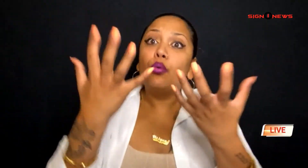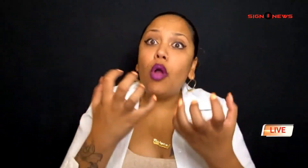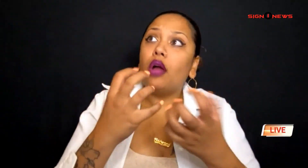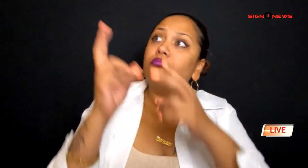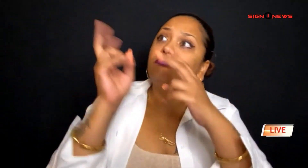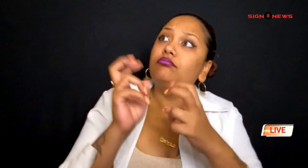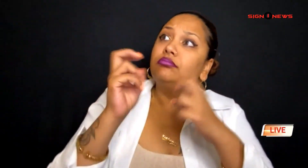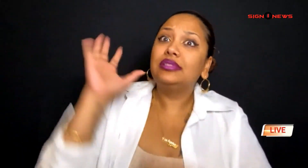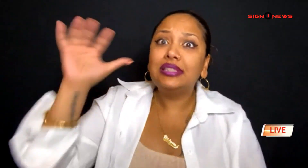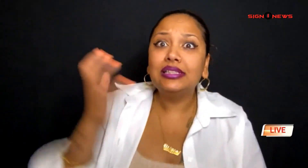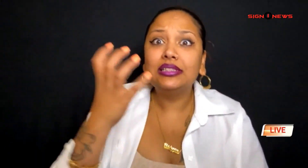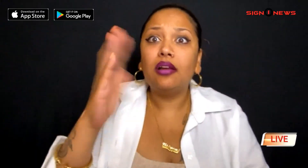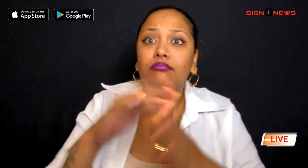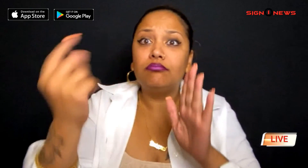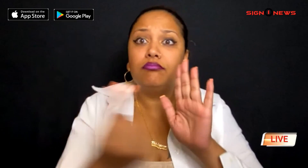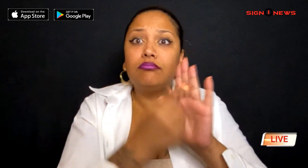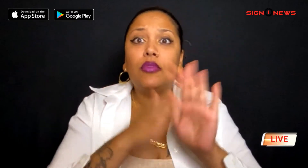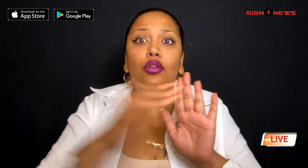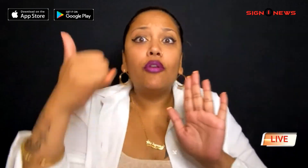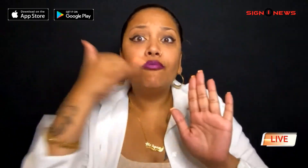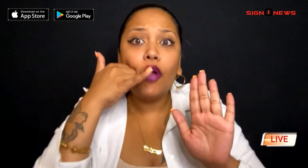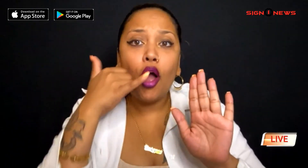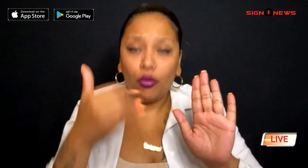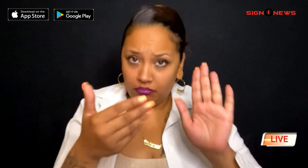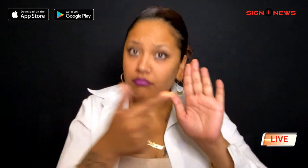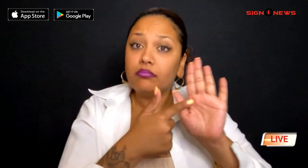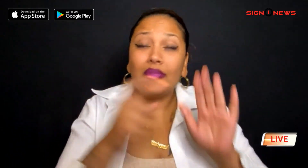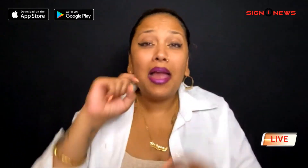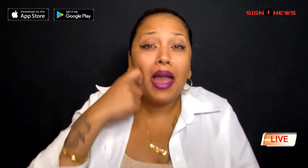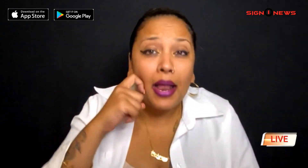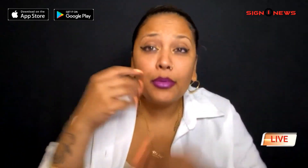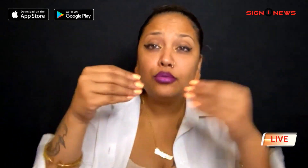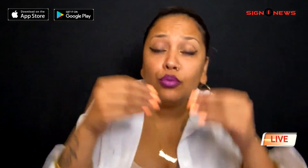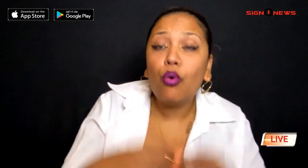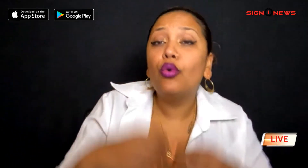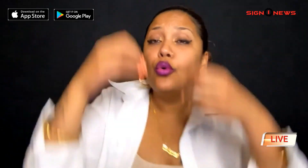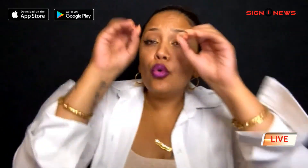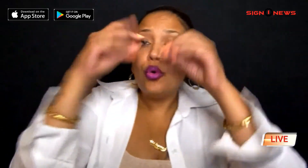you can download the Sign1News app by heading to the app store or Google play store on your